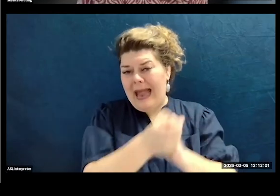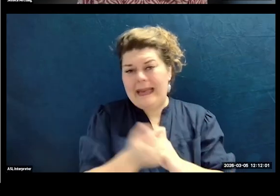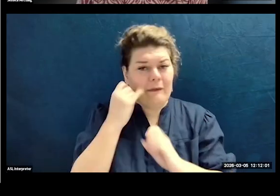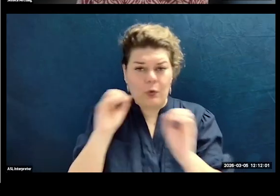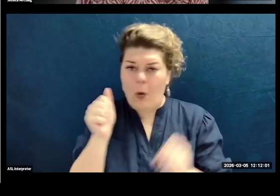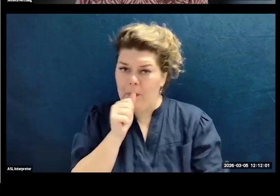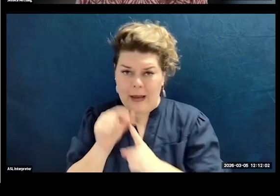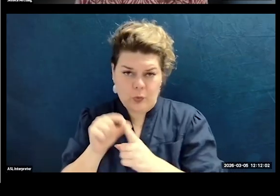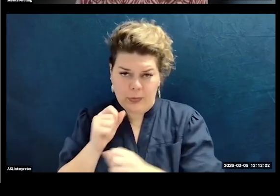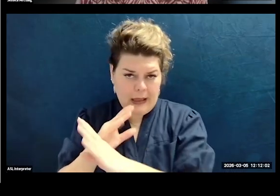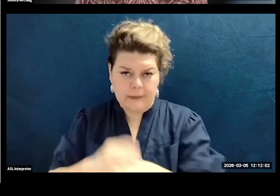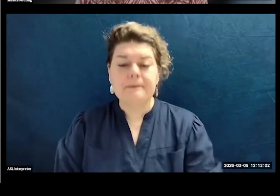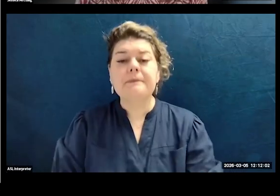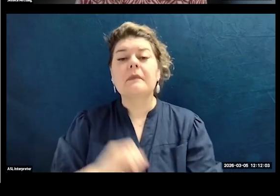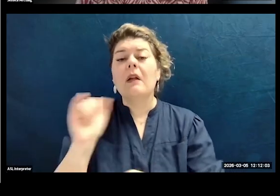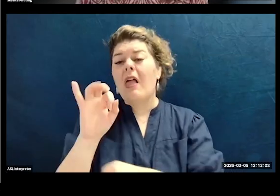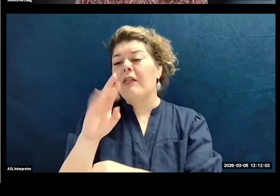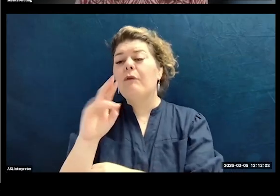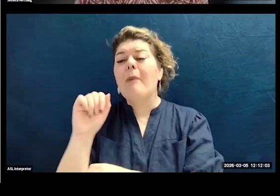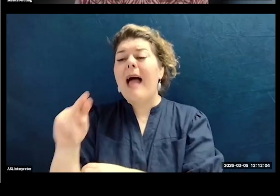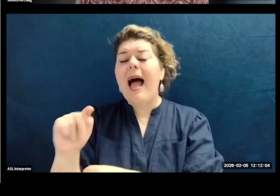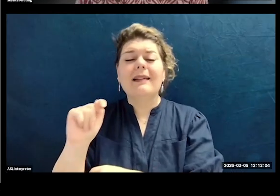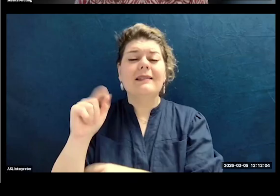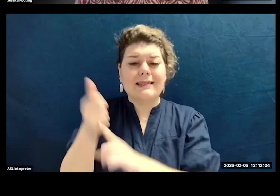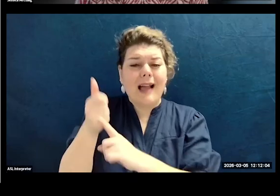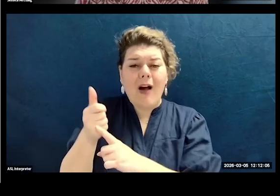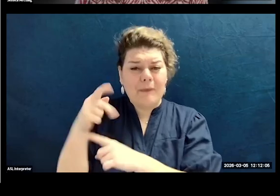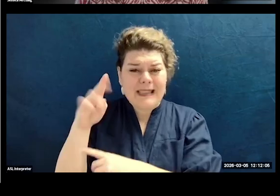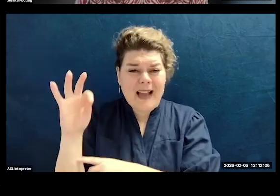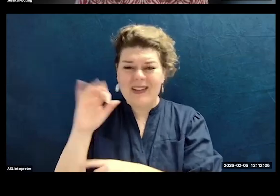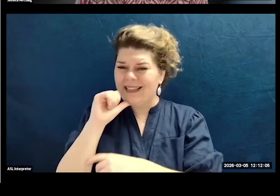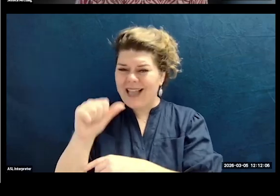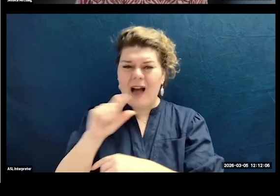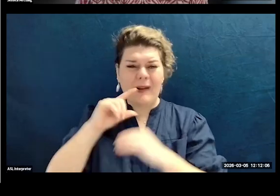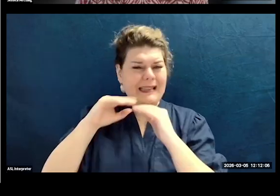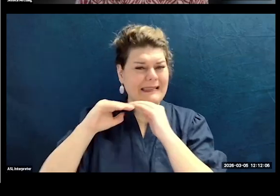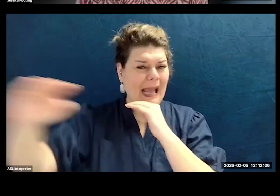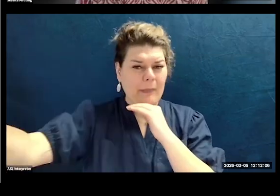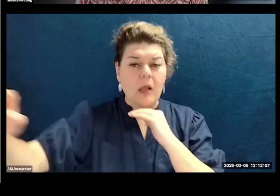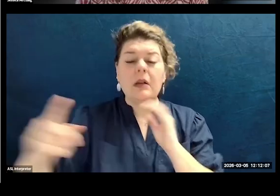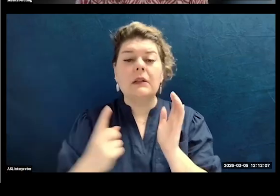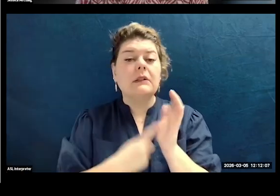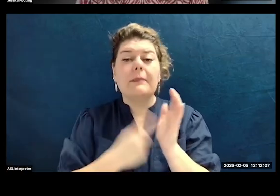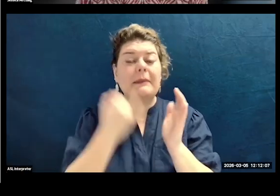Finally, the format is not as stable as advertised. Some elements may not display consistently across interfaces.